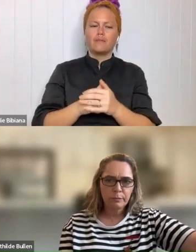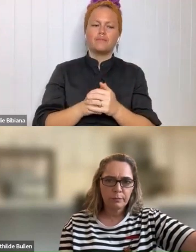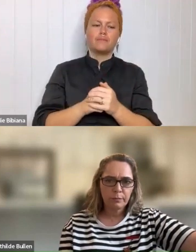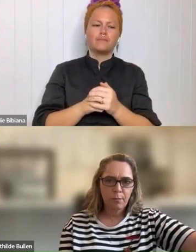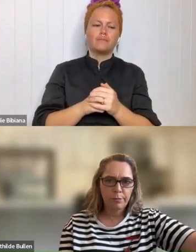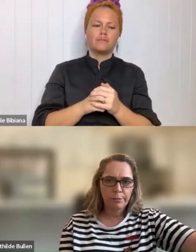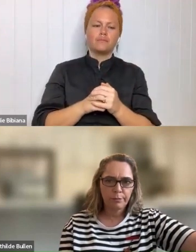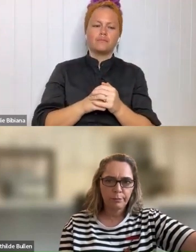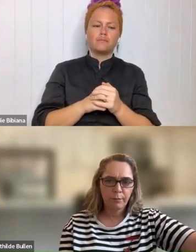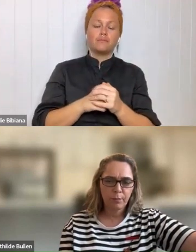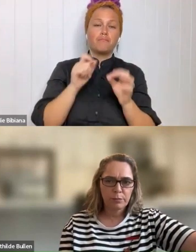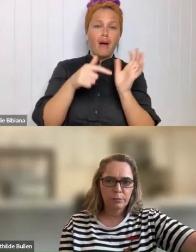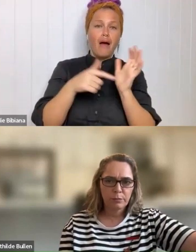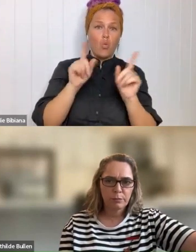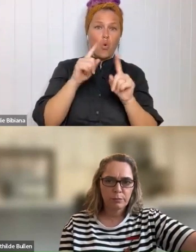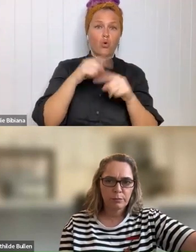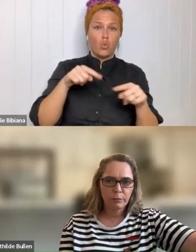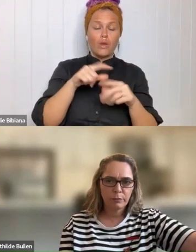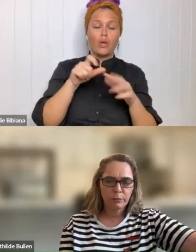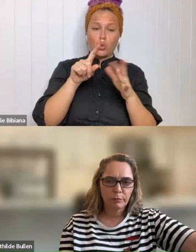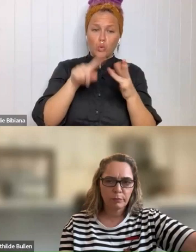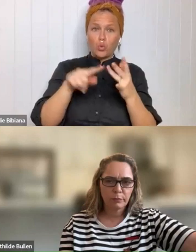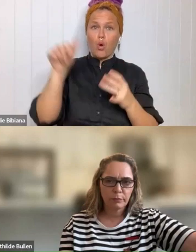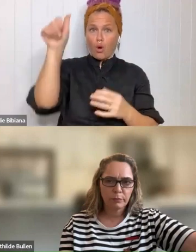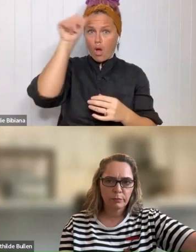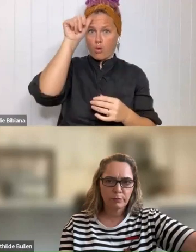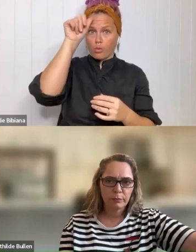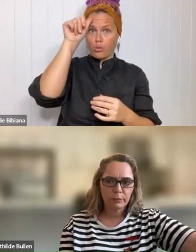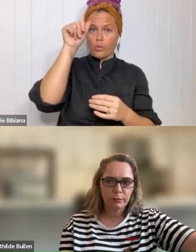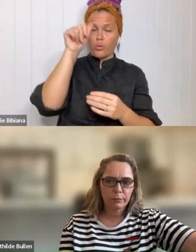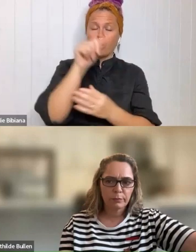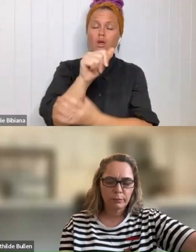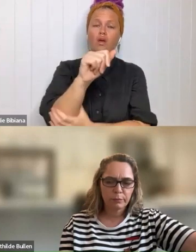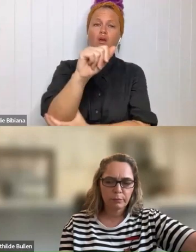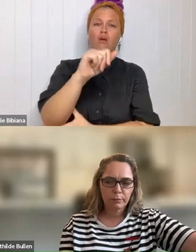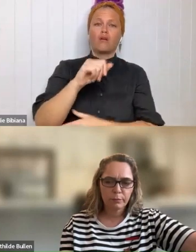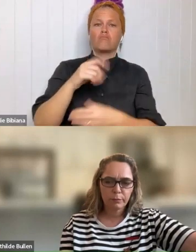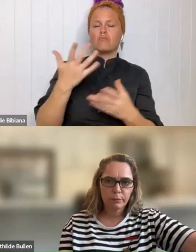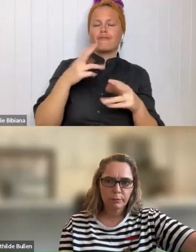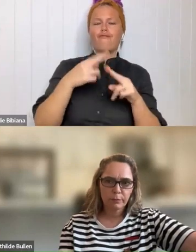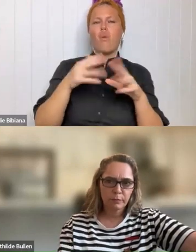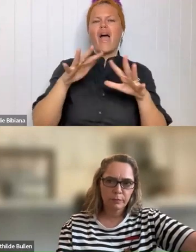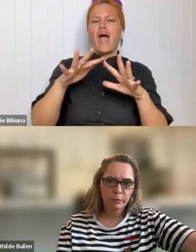is that for, well, for for anyone to really succeed, but